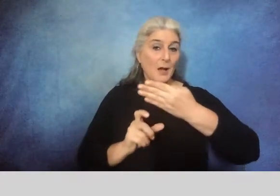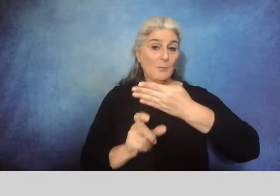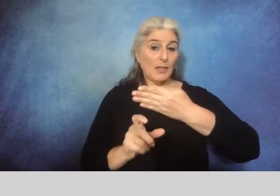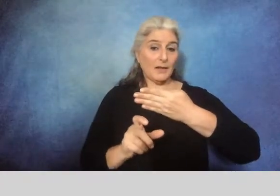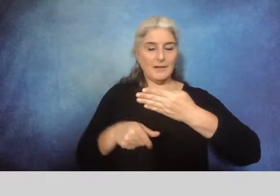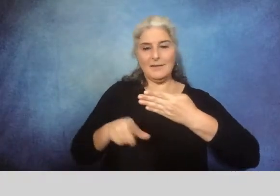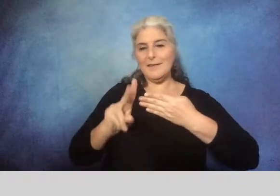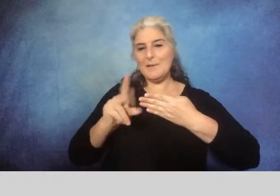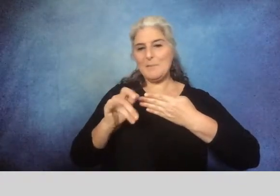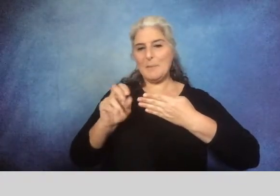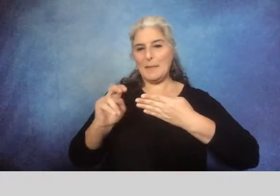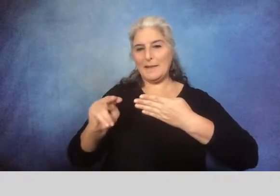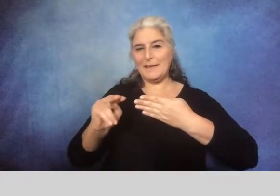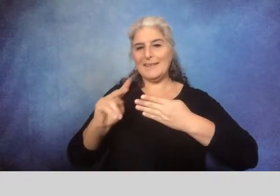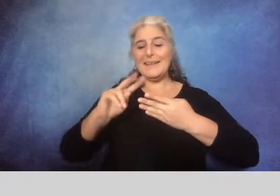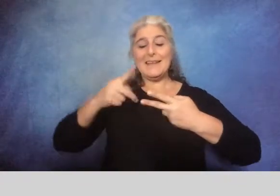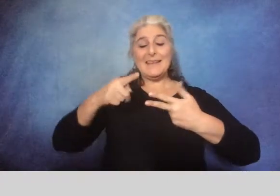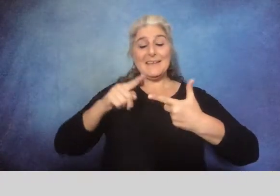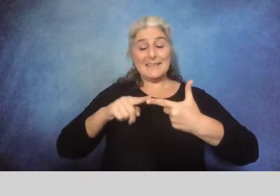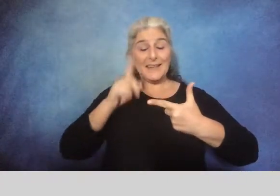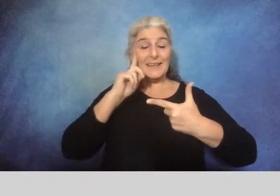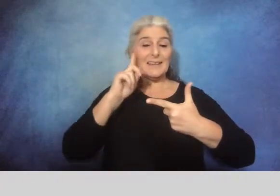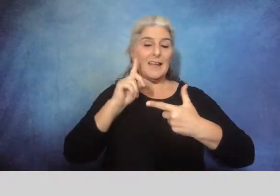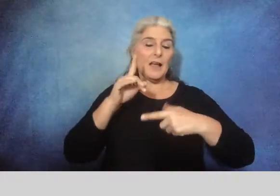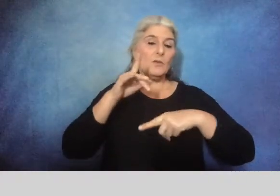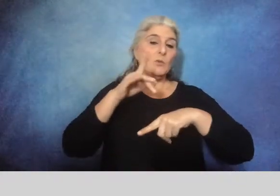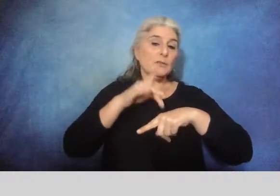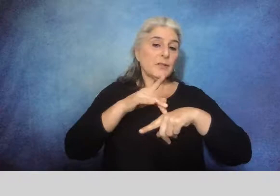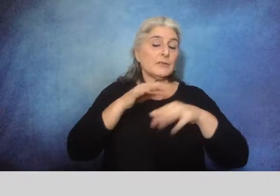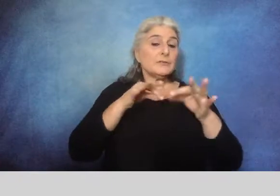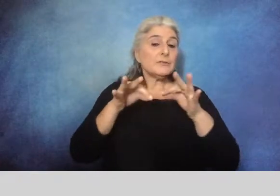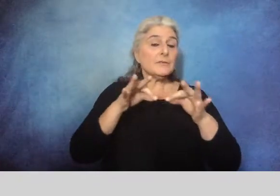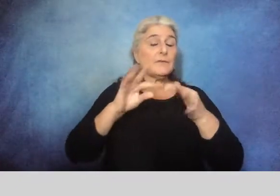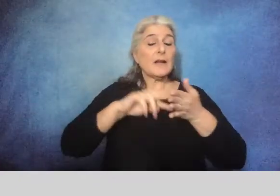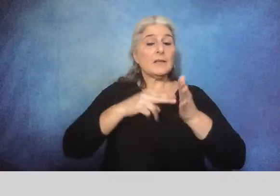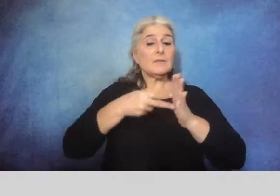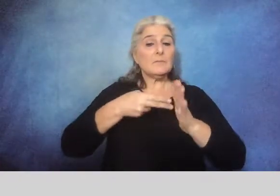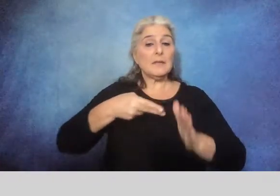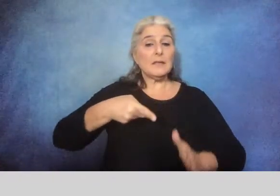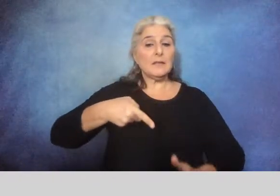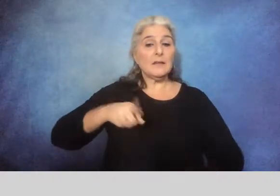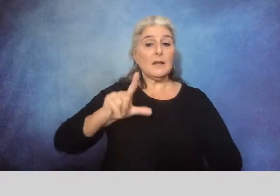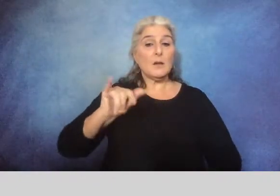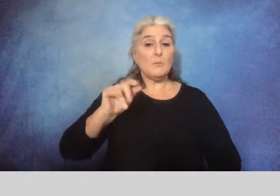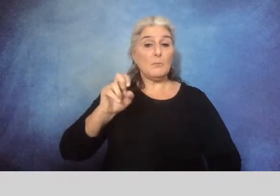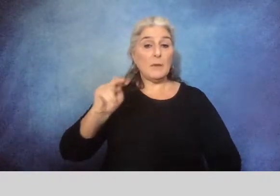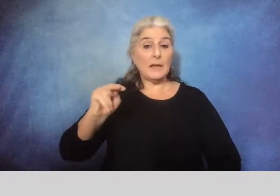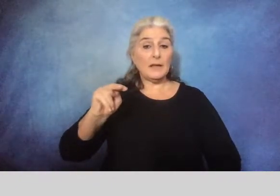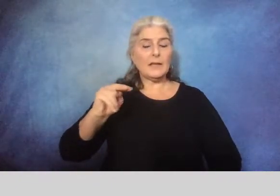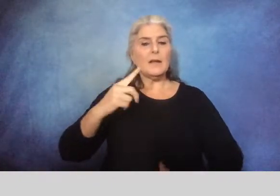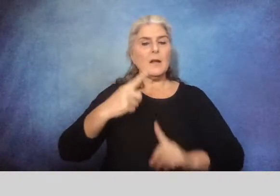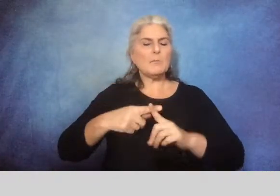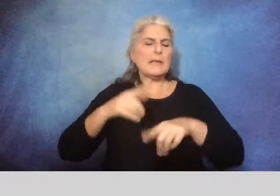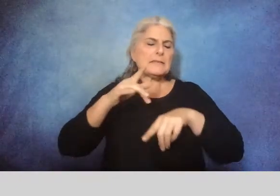and what is a pluggy. In the third section, we'll discuss the word- uh, how pluggy works and what our internals are pluggy.